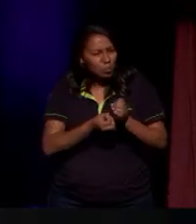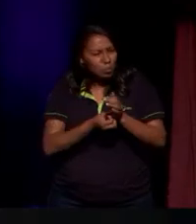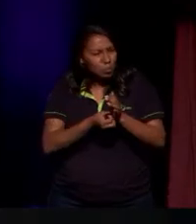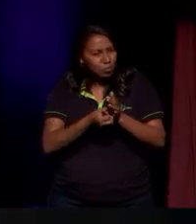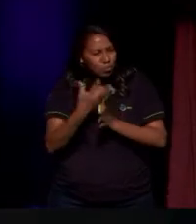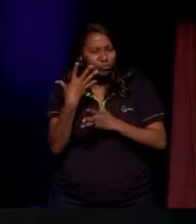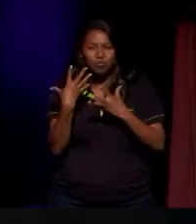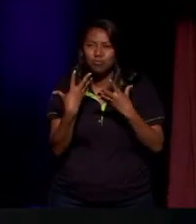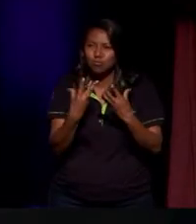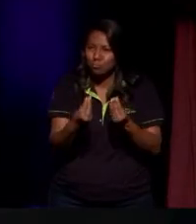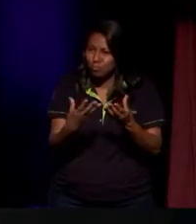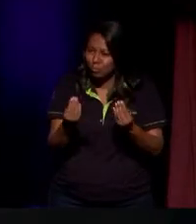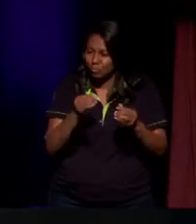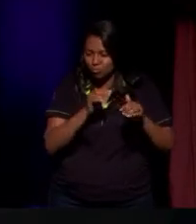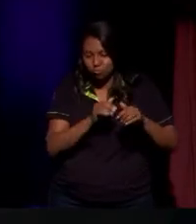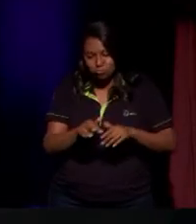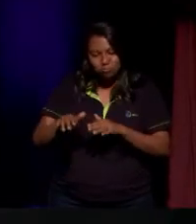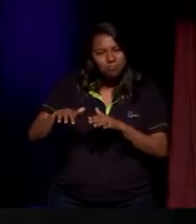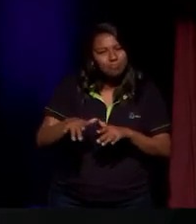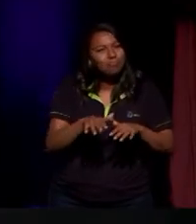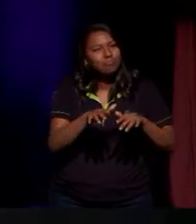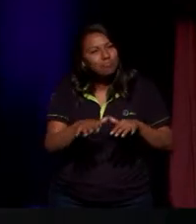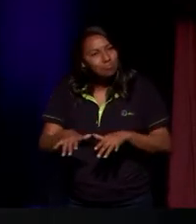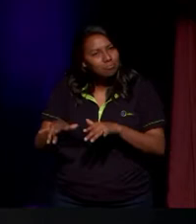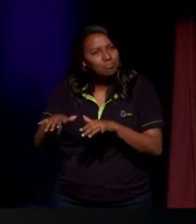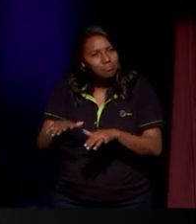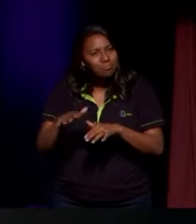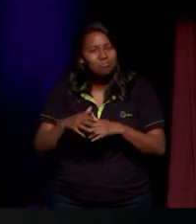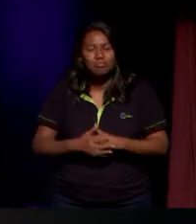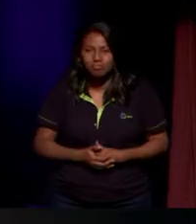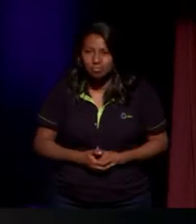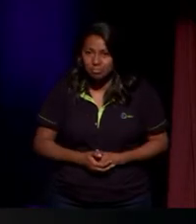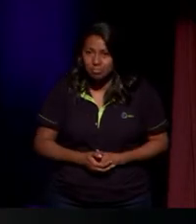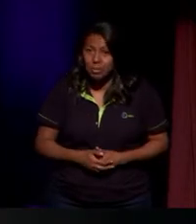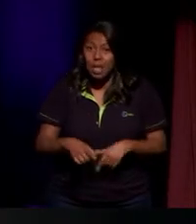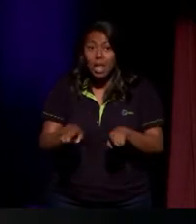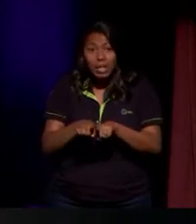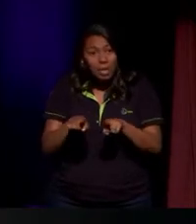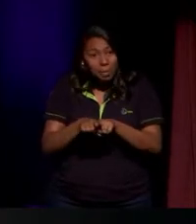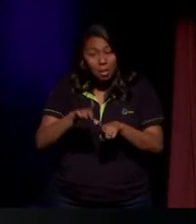is the first moment in which lesbians also participate,